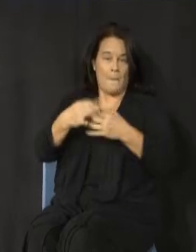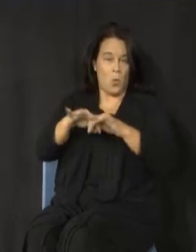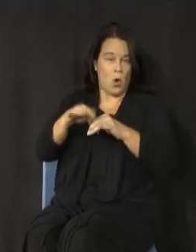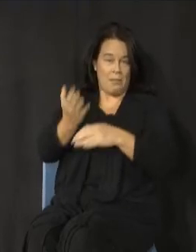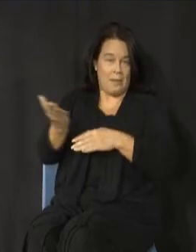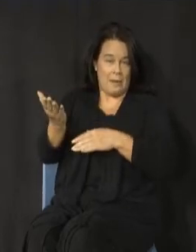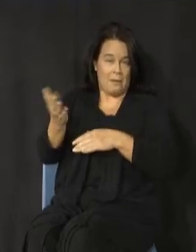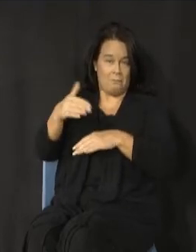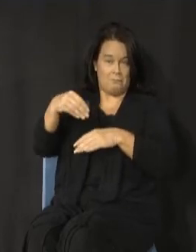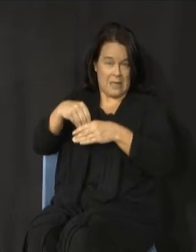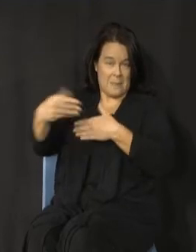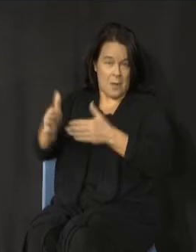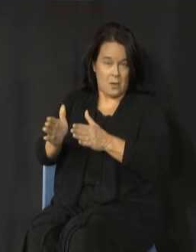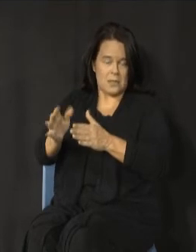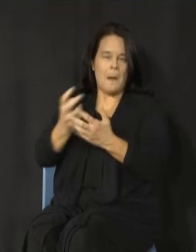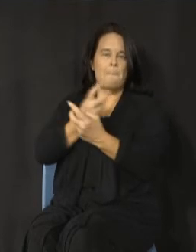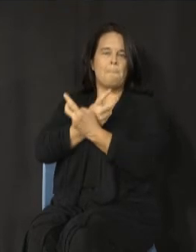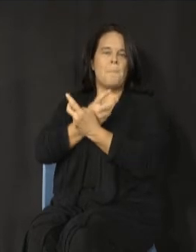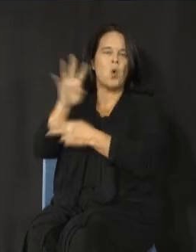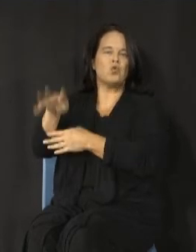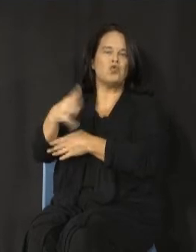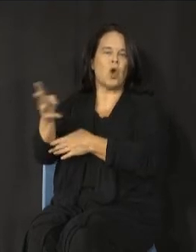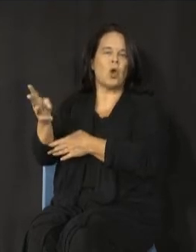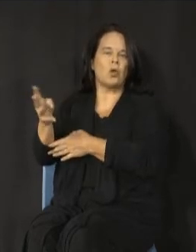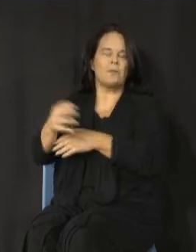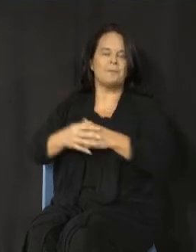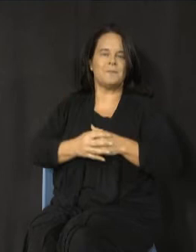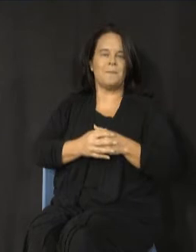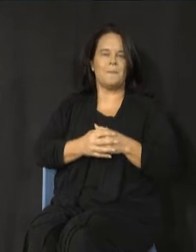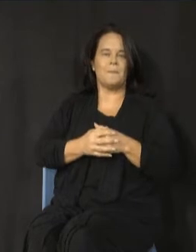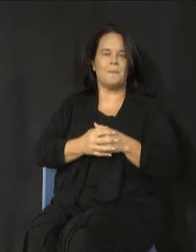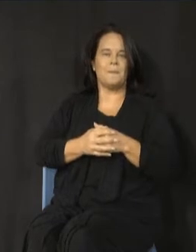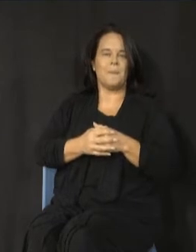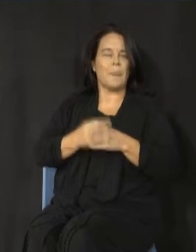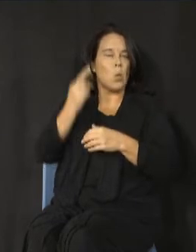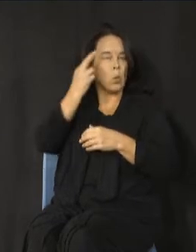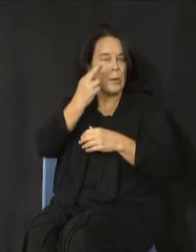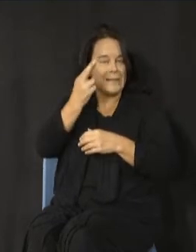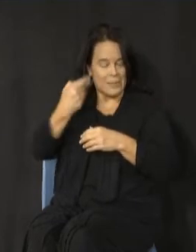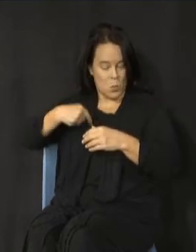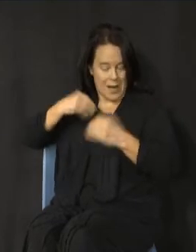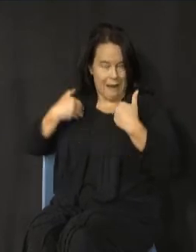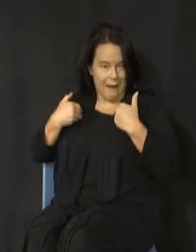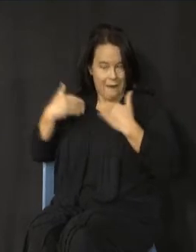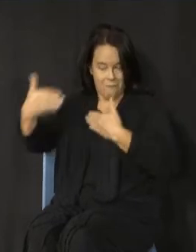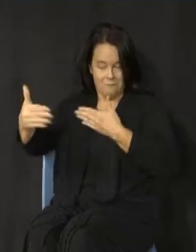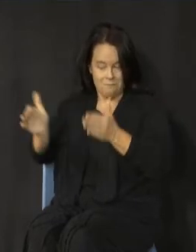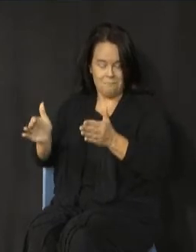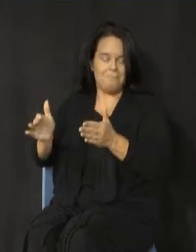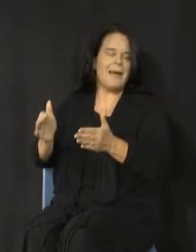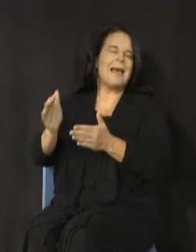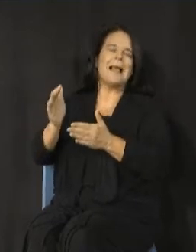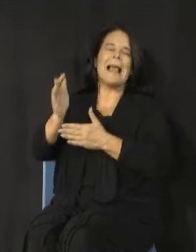Slide 4 The purpose of these lab kits is to provide hands-on activities for your child.